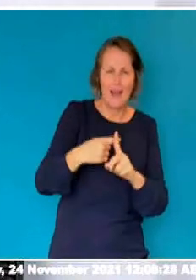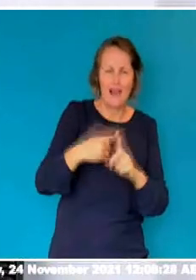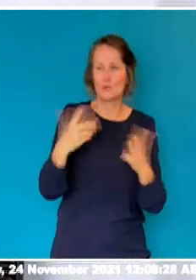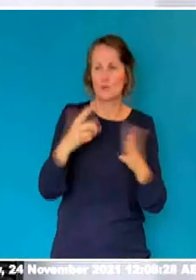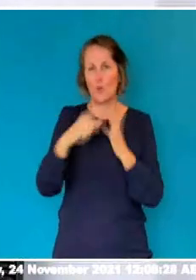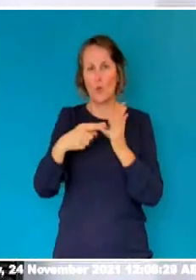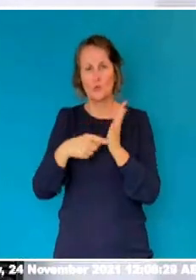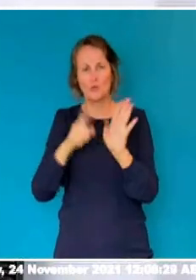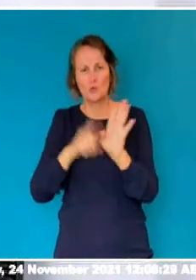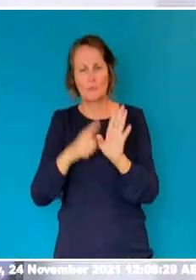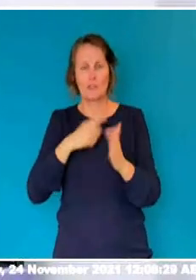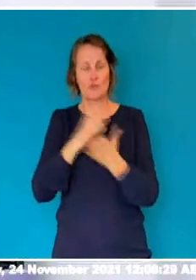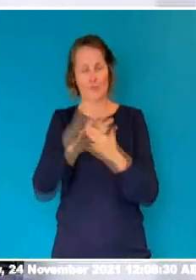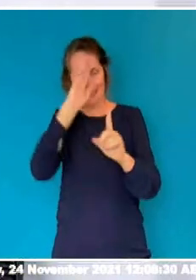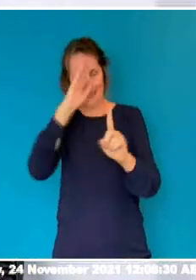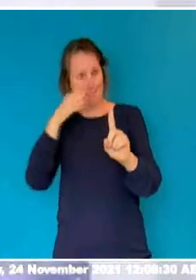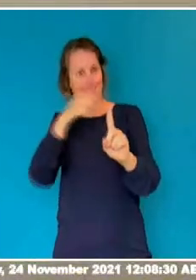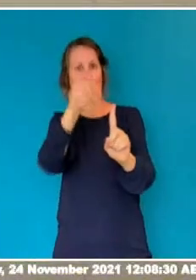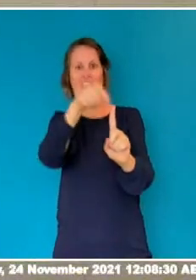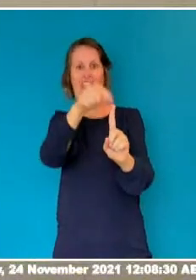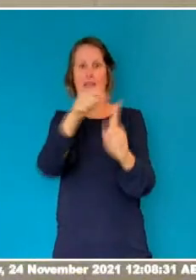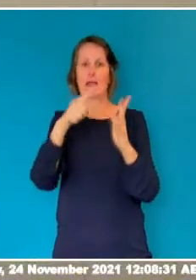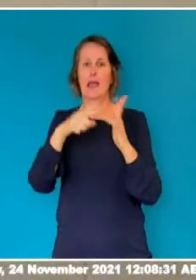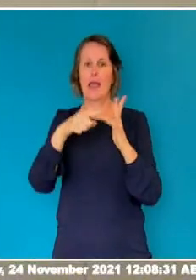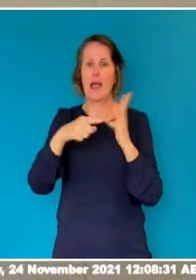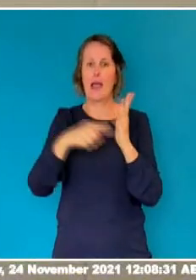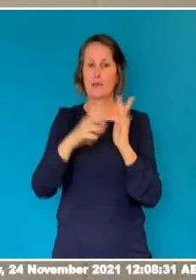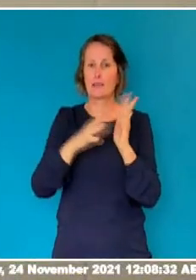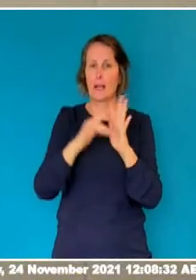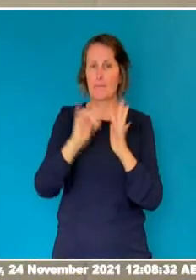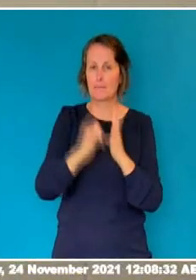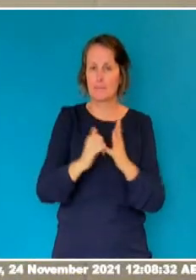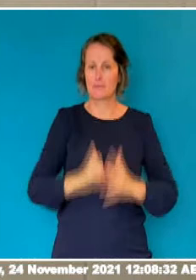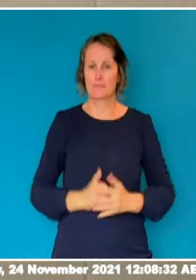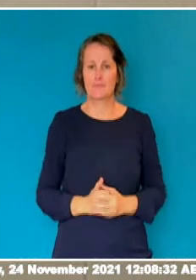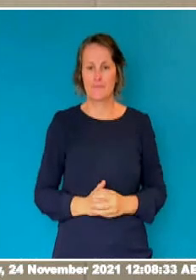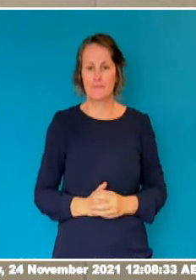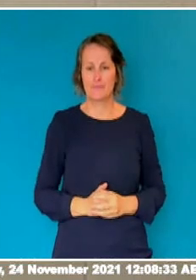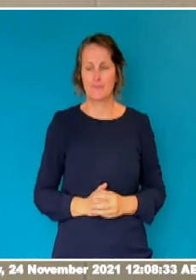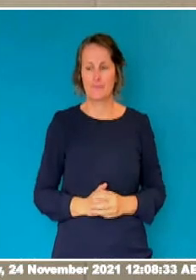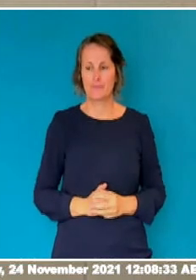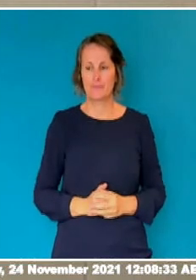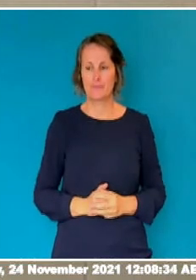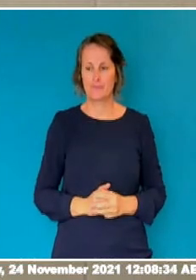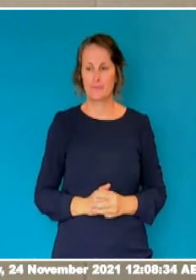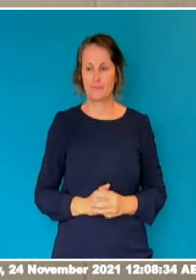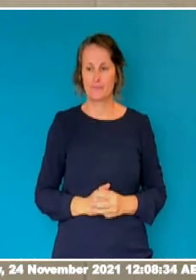So if I build on Mr Hudson's comment, it is what he had described.